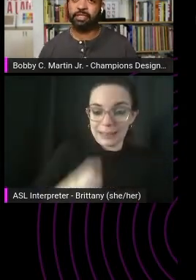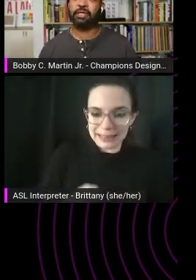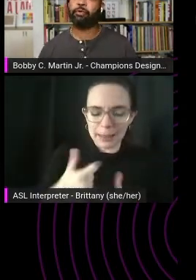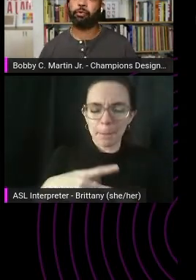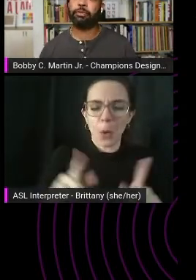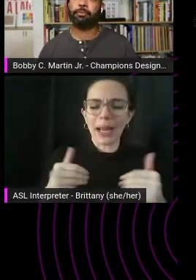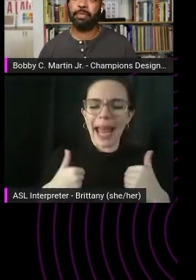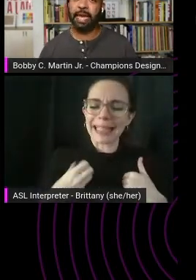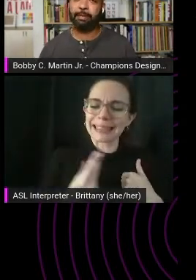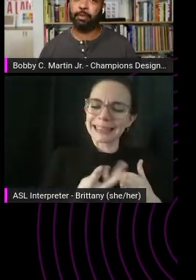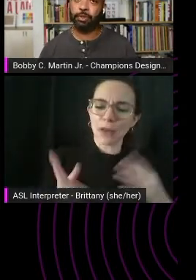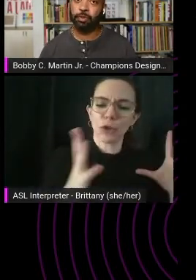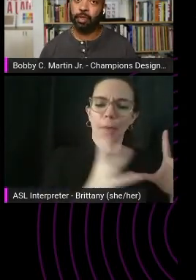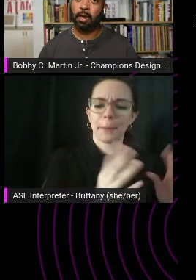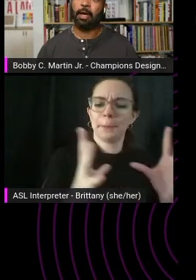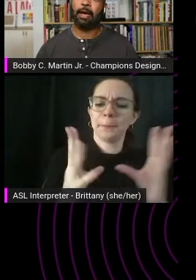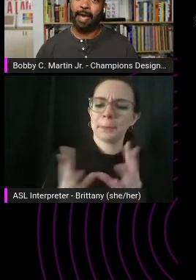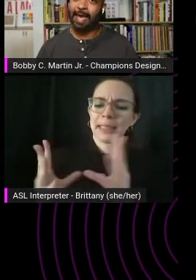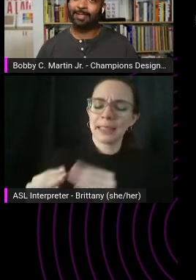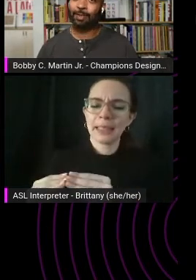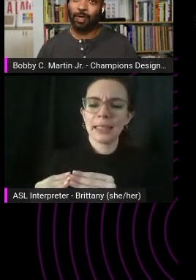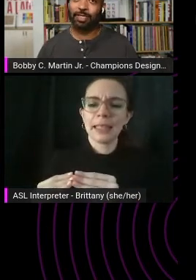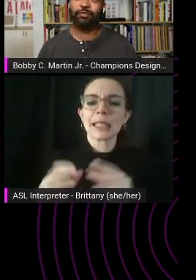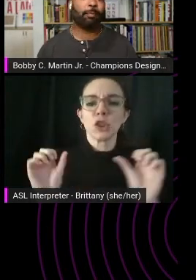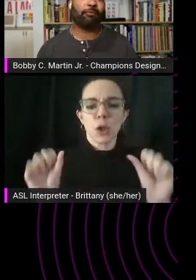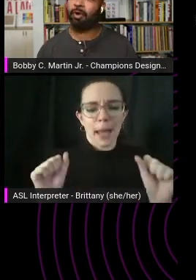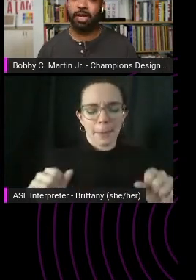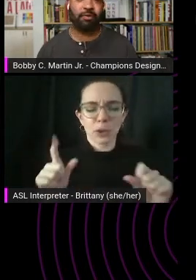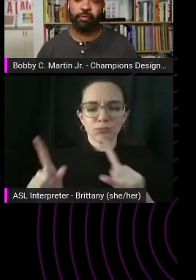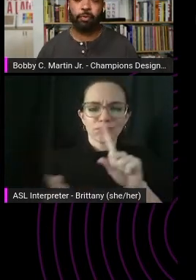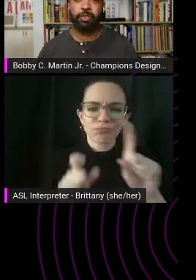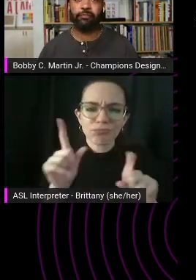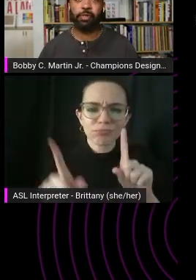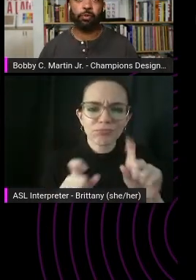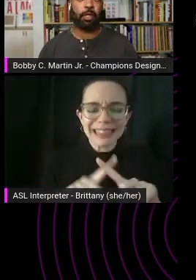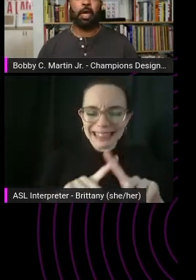these different groups to be able to ask questions from a variety of different points of view.